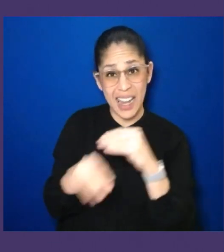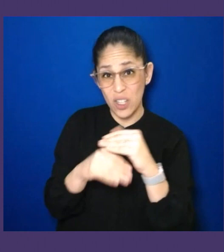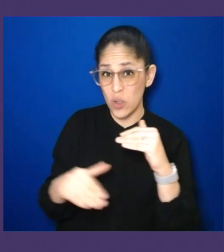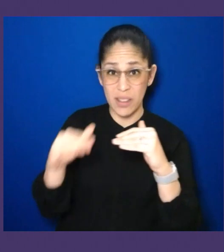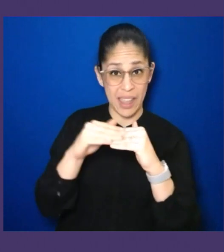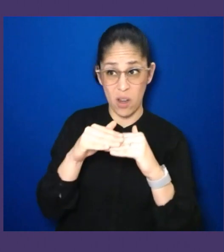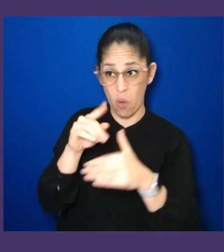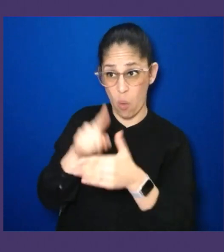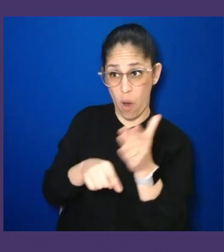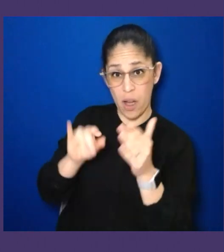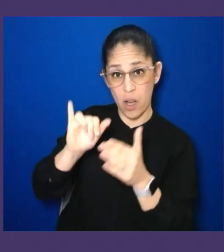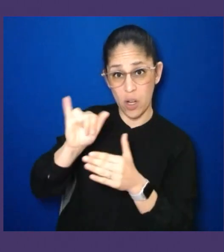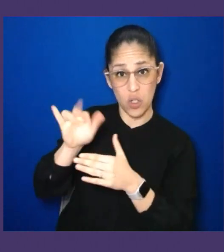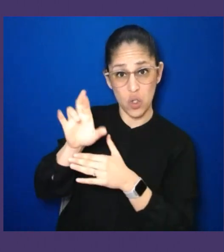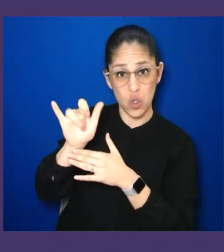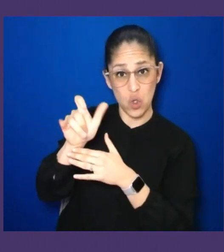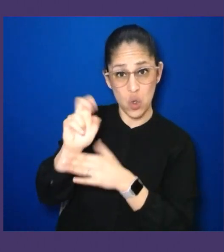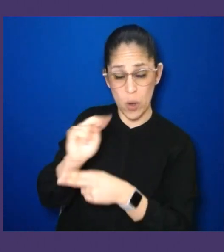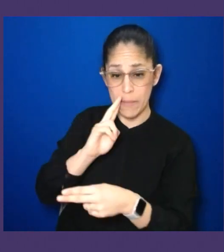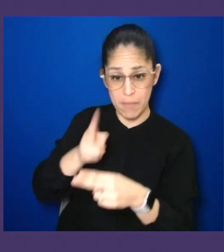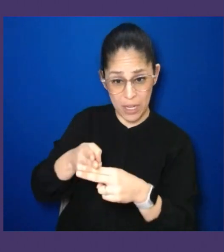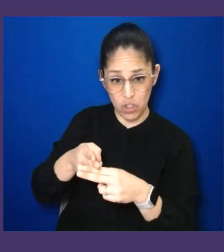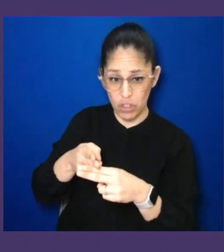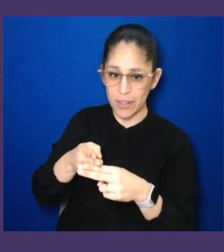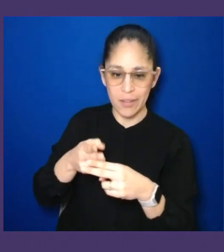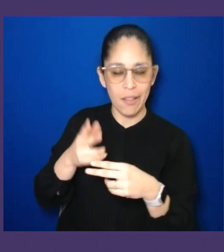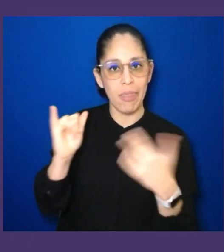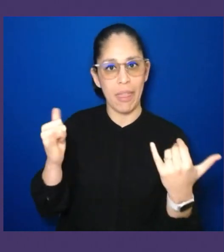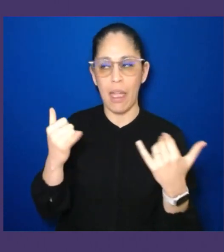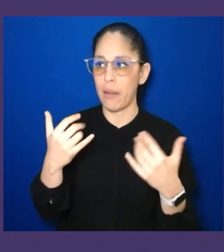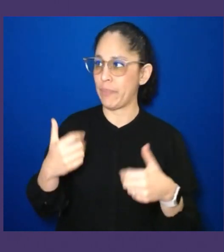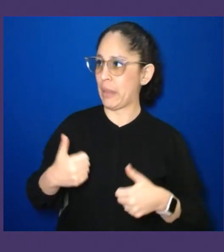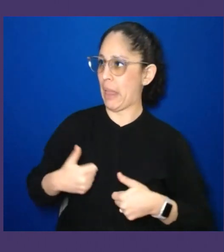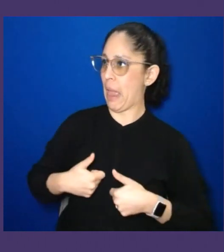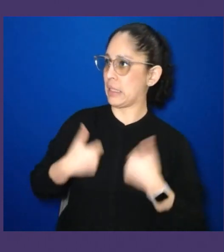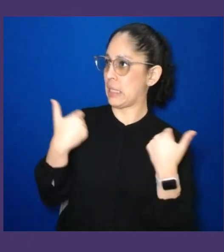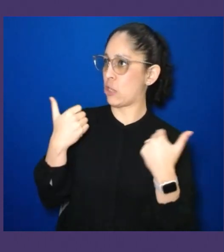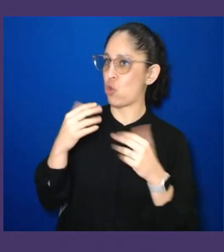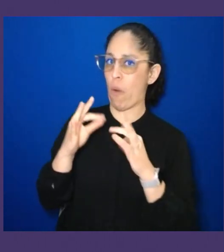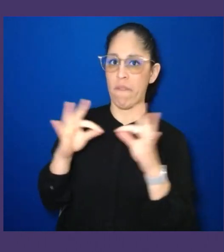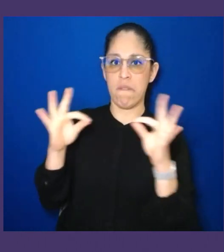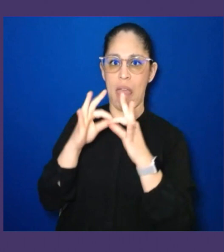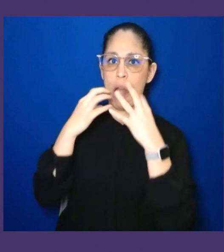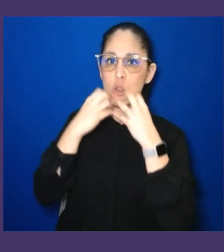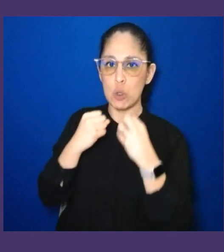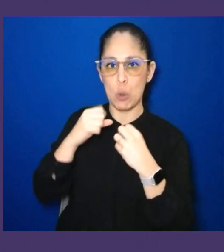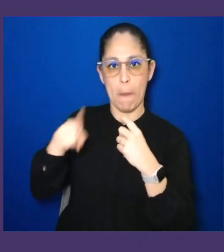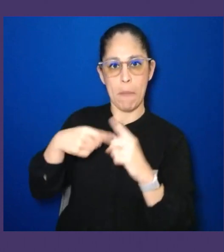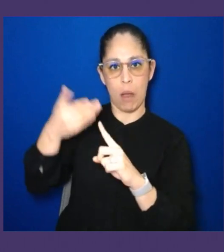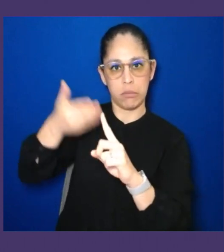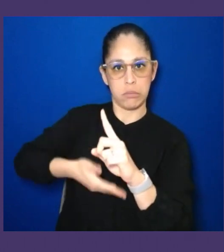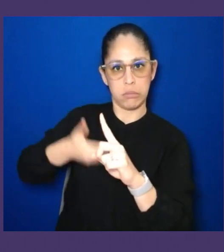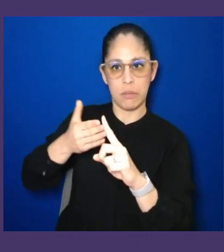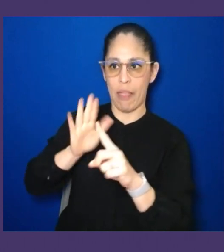which is the existential or epistemic value of a person. I'm just talking about this very superficial association we